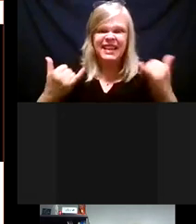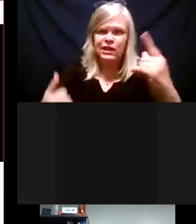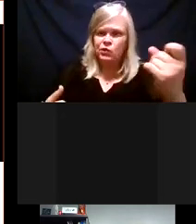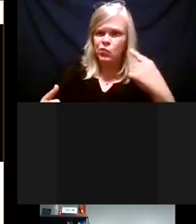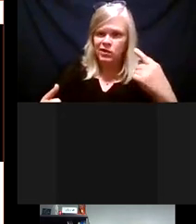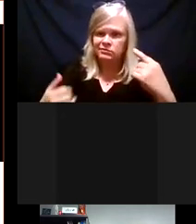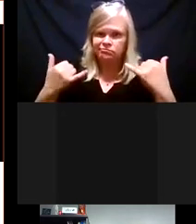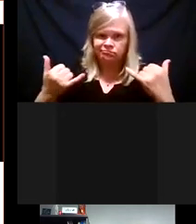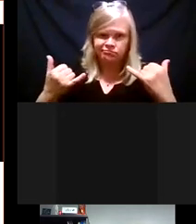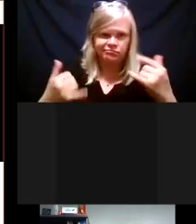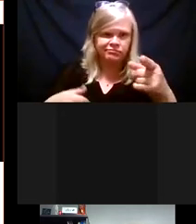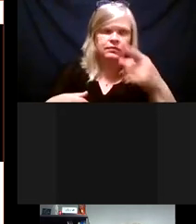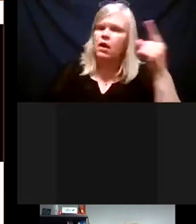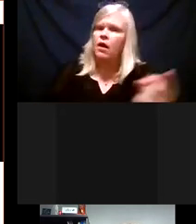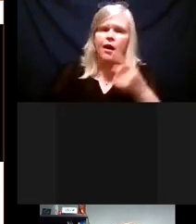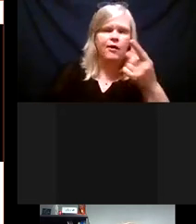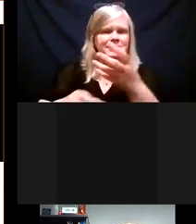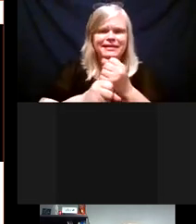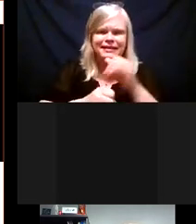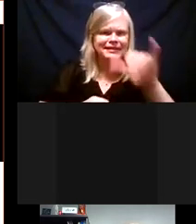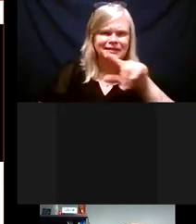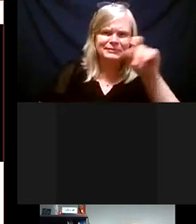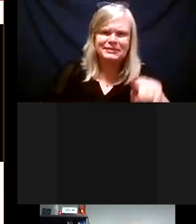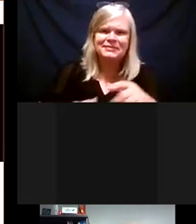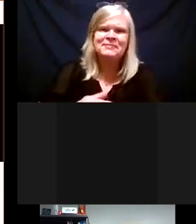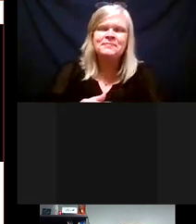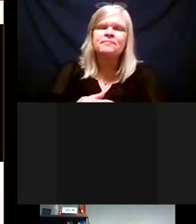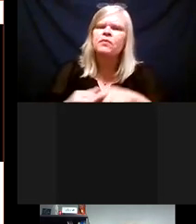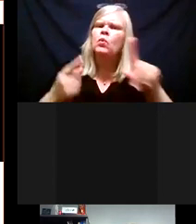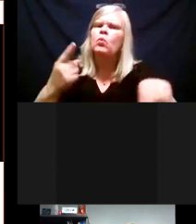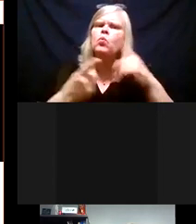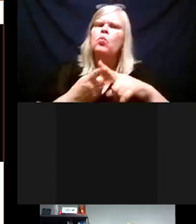WE ALWAYS DO, BASICALLY. WHEN CAN A CHILD CONSENT TO MEET